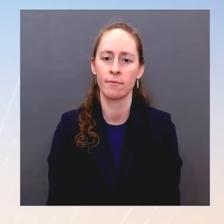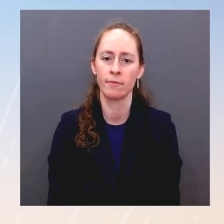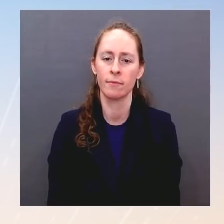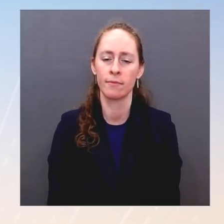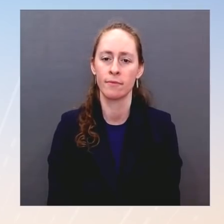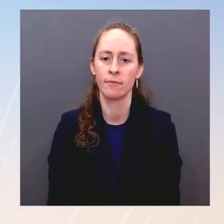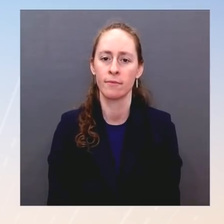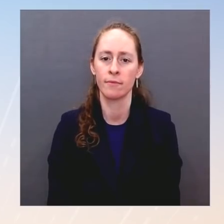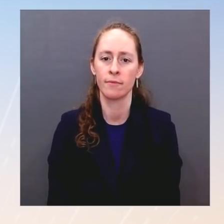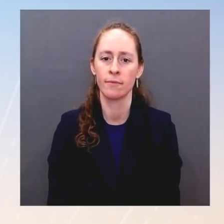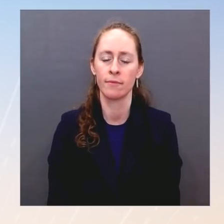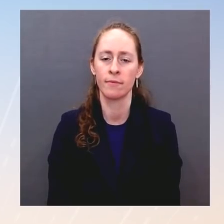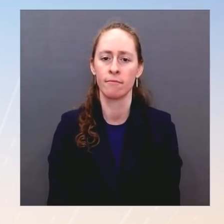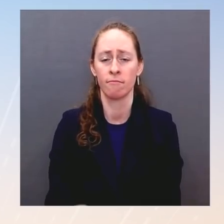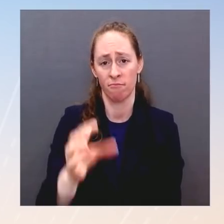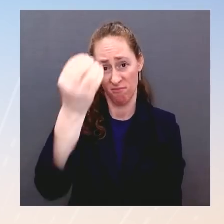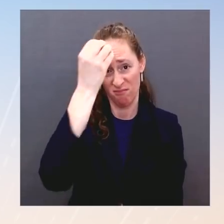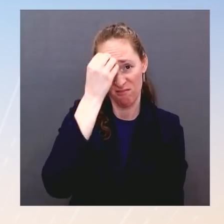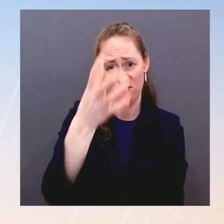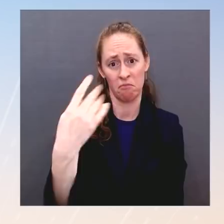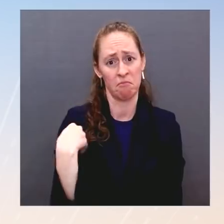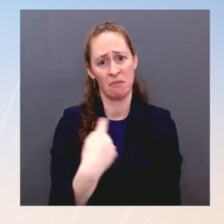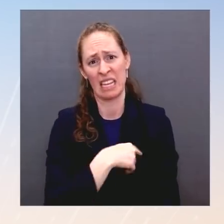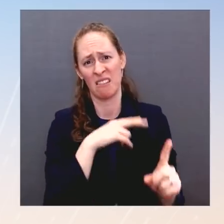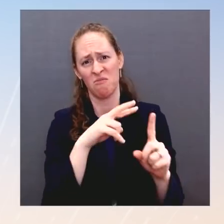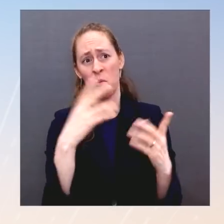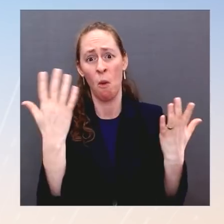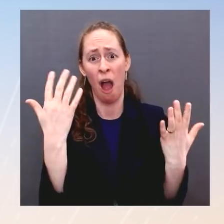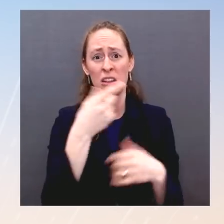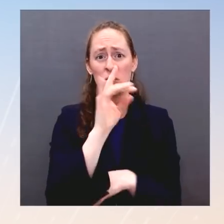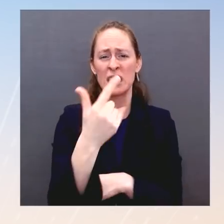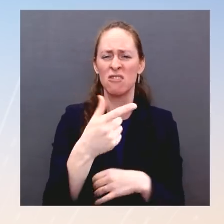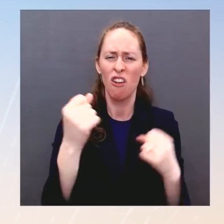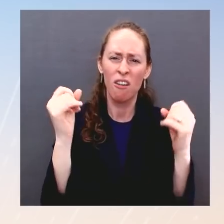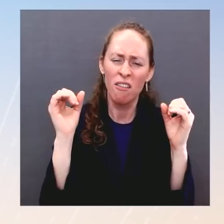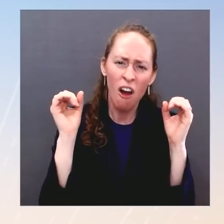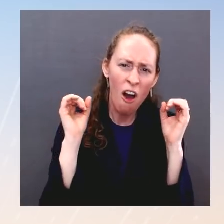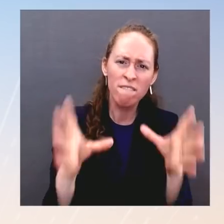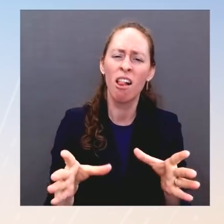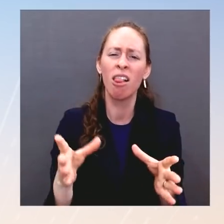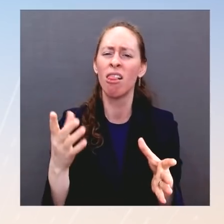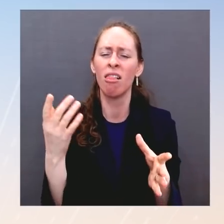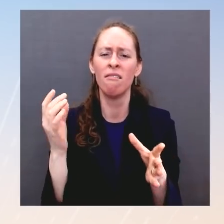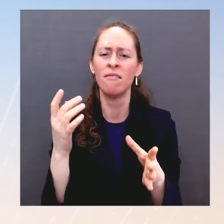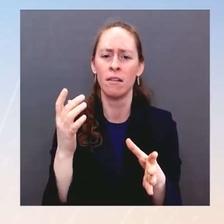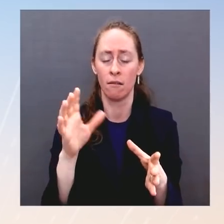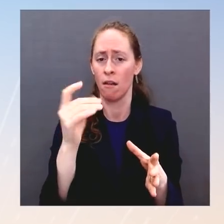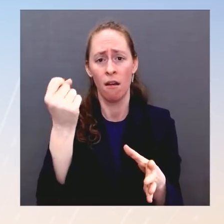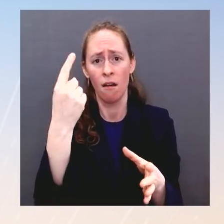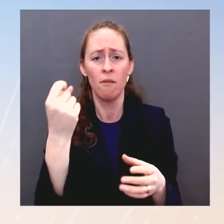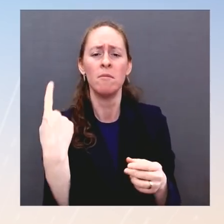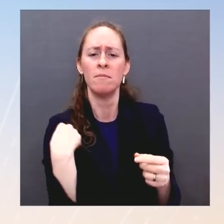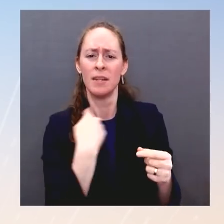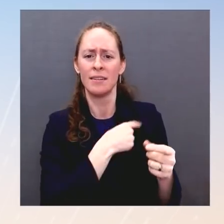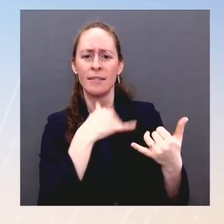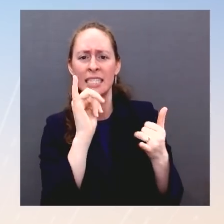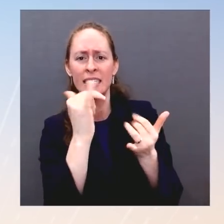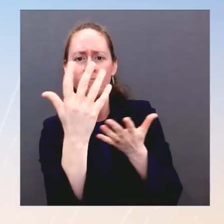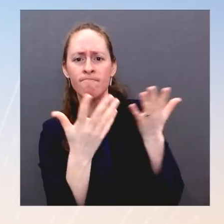as you all have seen from the readout we provided, with President Zelenskyy. He's made clear that he's still in Ukraine, proudly and courageously standing up